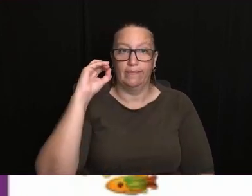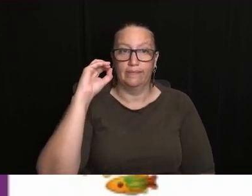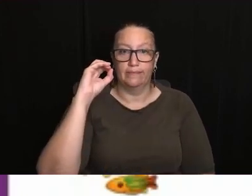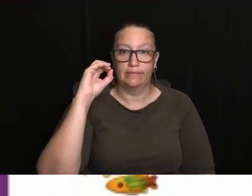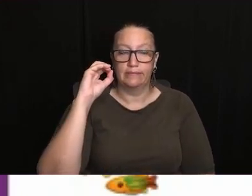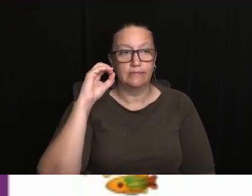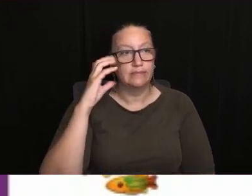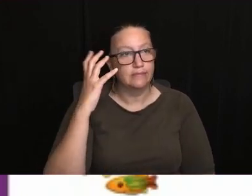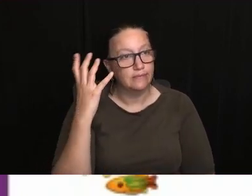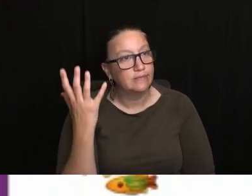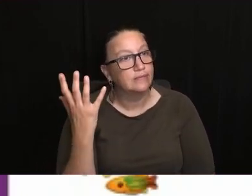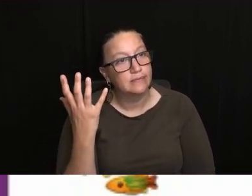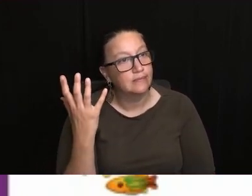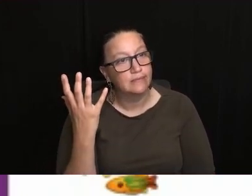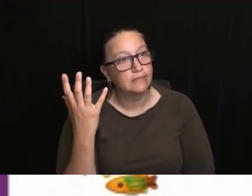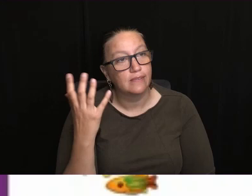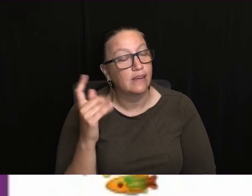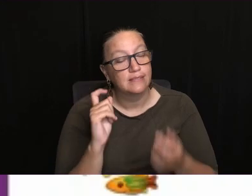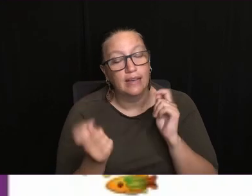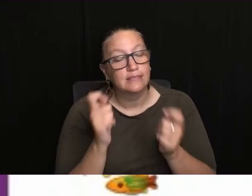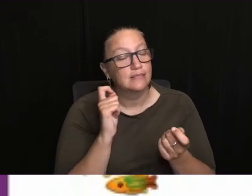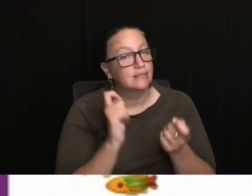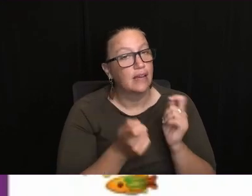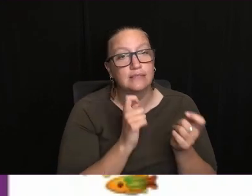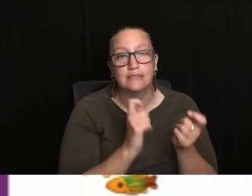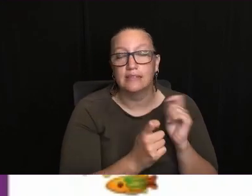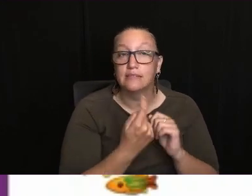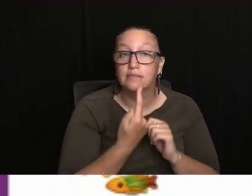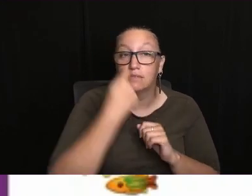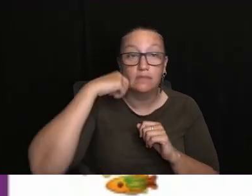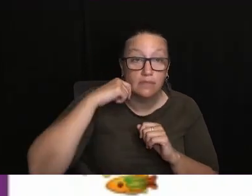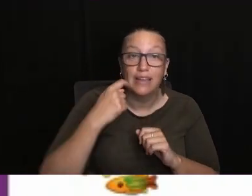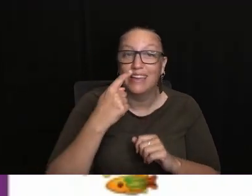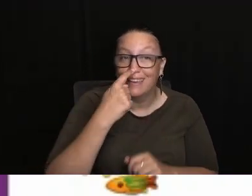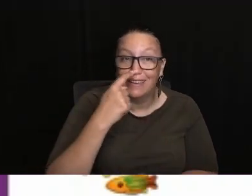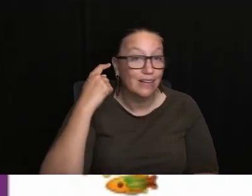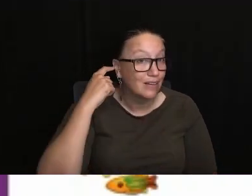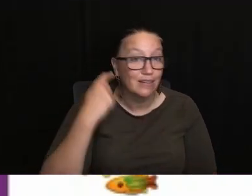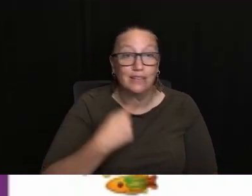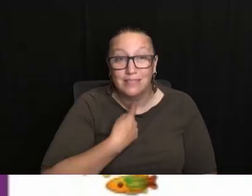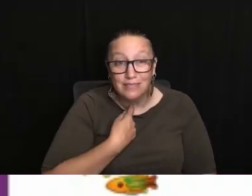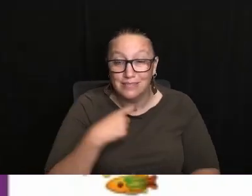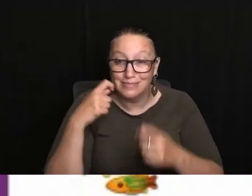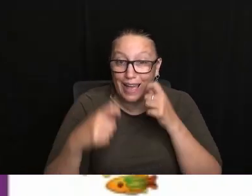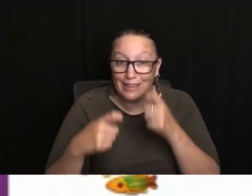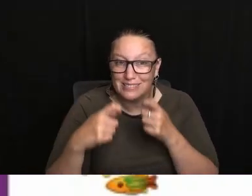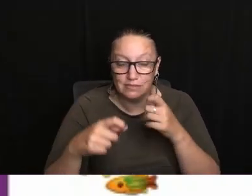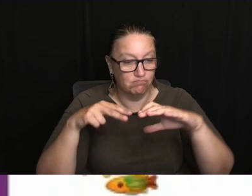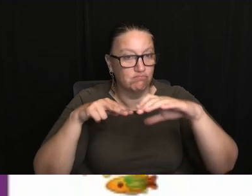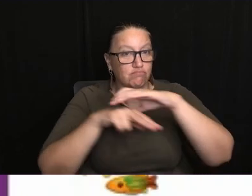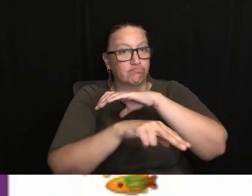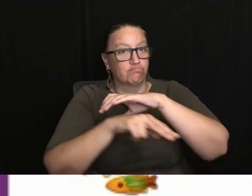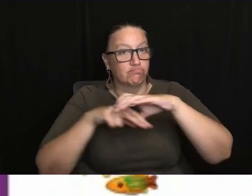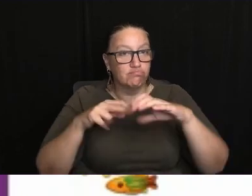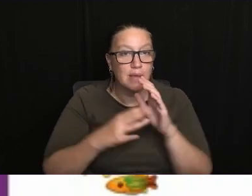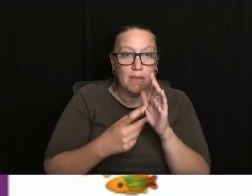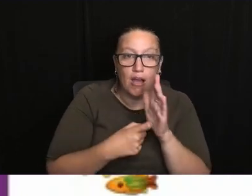lots of tests we've done tests for with ENT for his throat we had done MRI's we have done all sorts